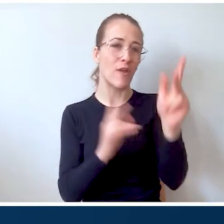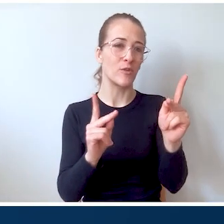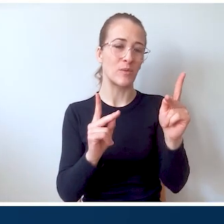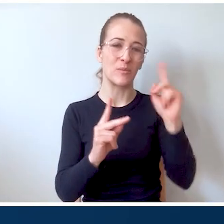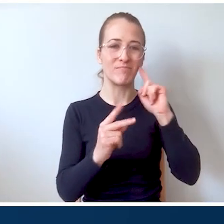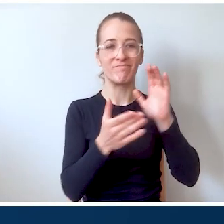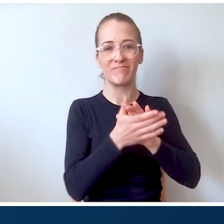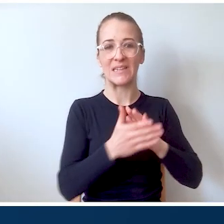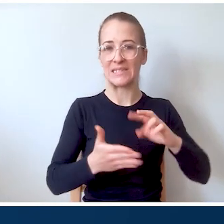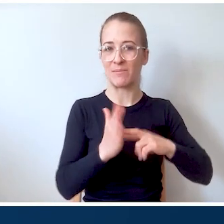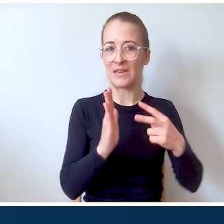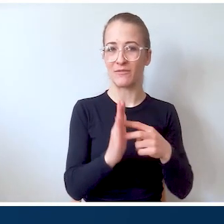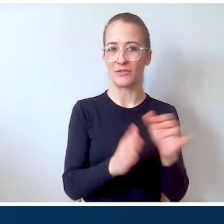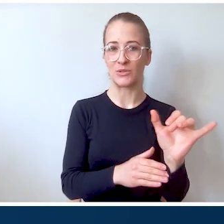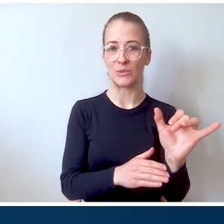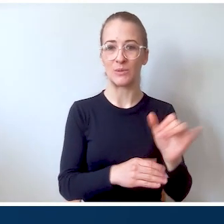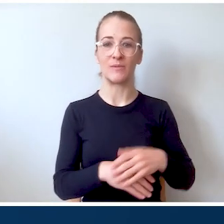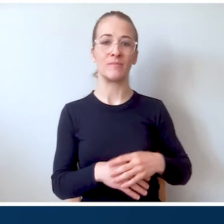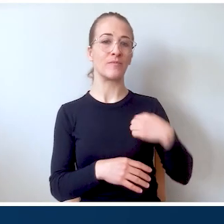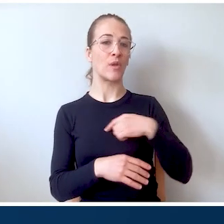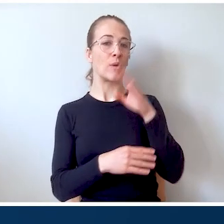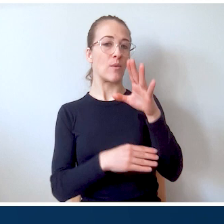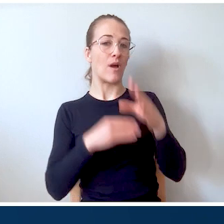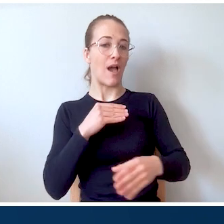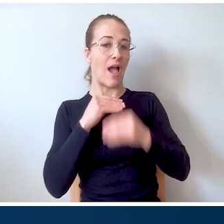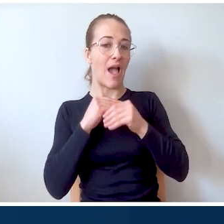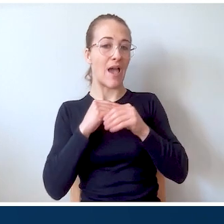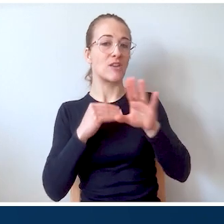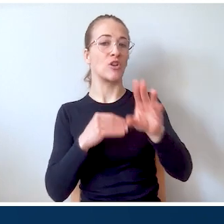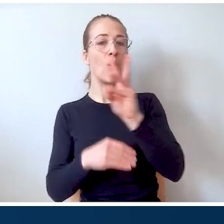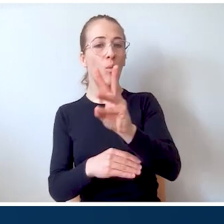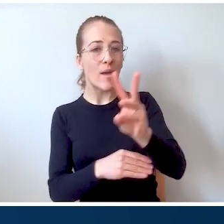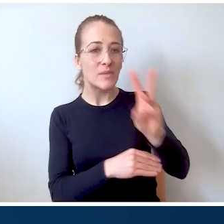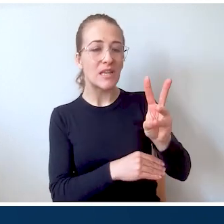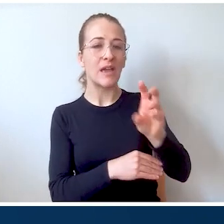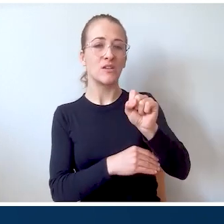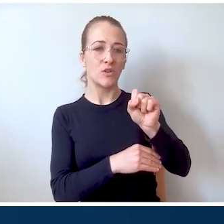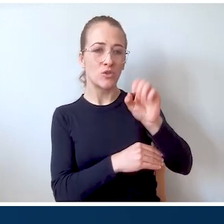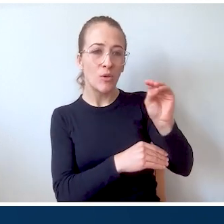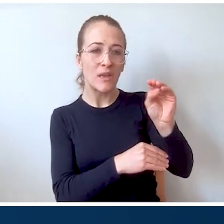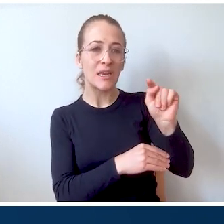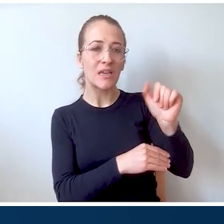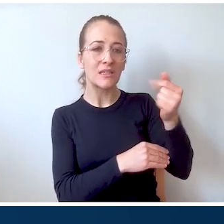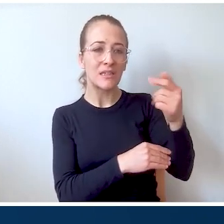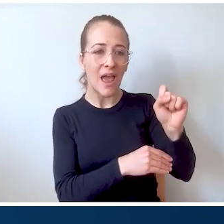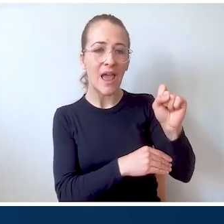Absolutely. And we will be putting your websites and the social media tags and all the places to get the book